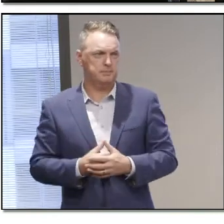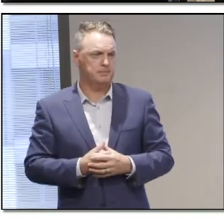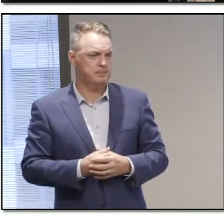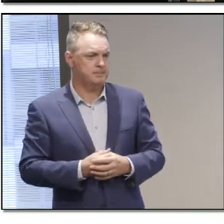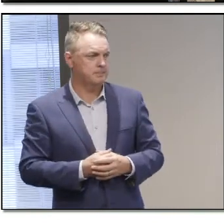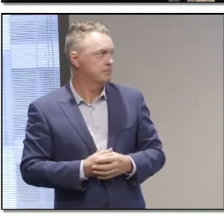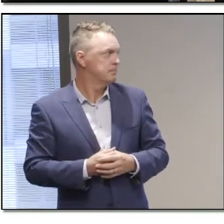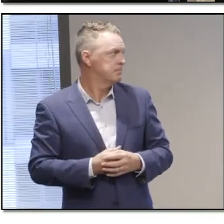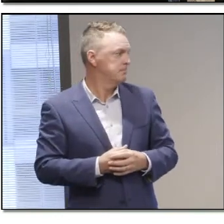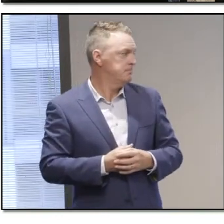Now it does matter.